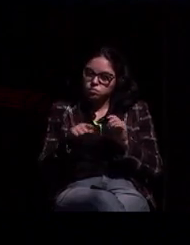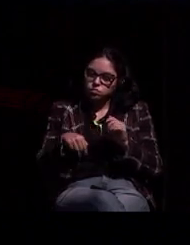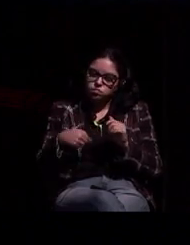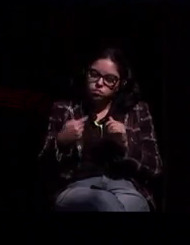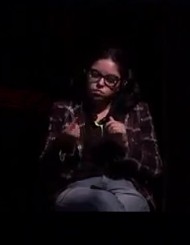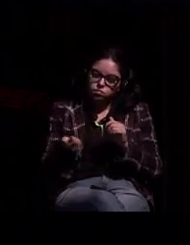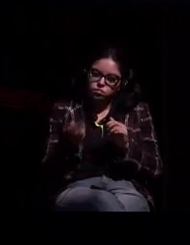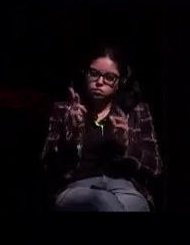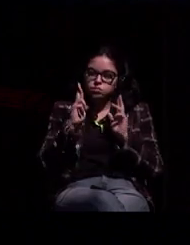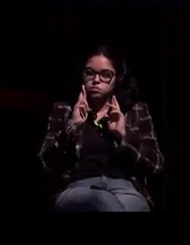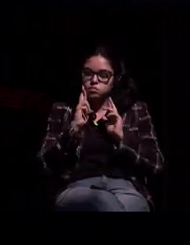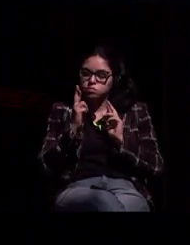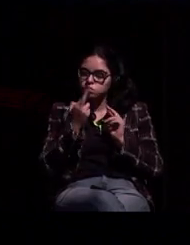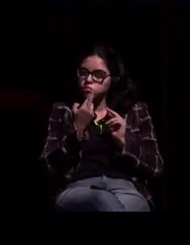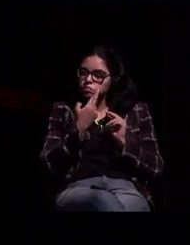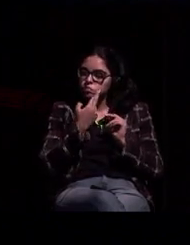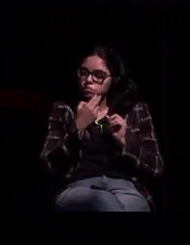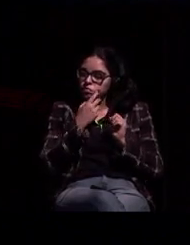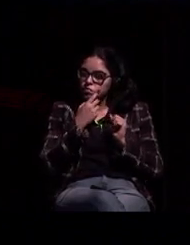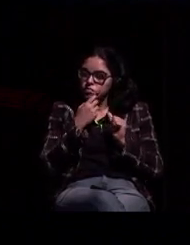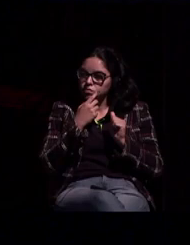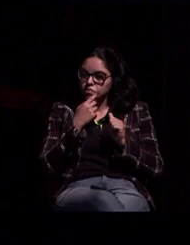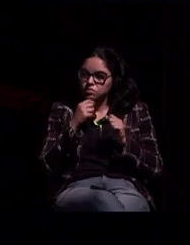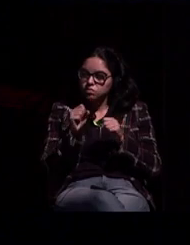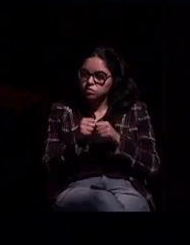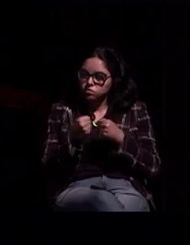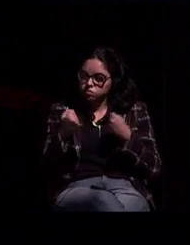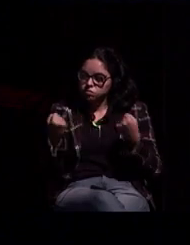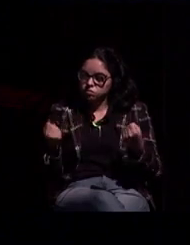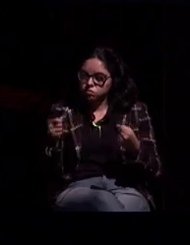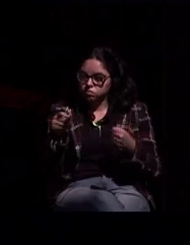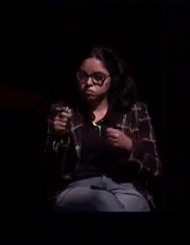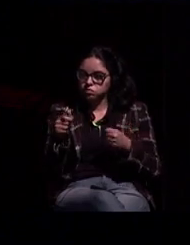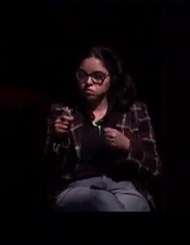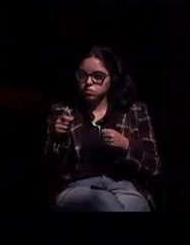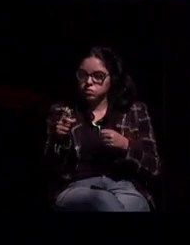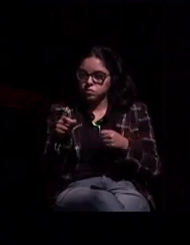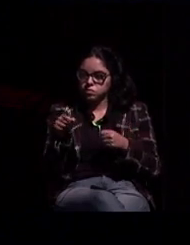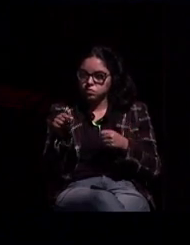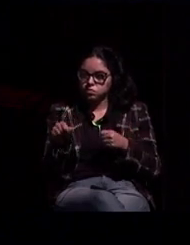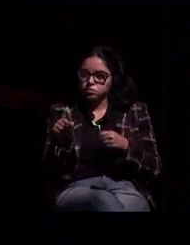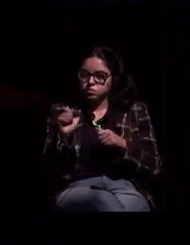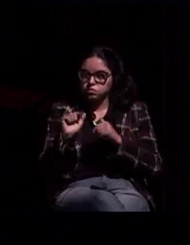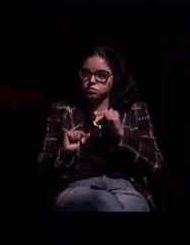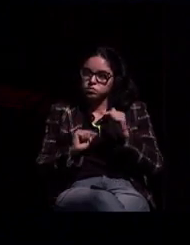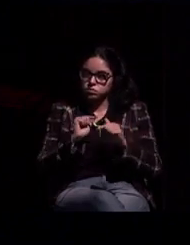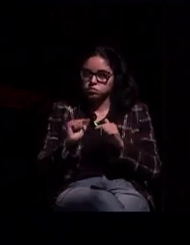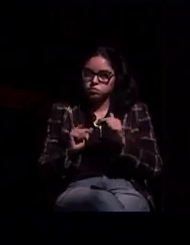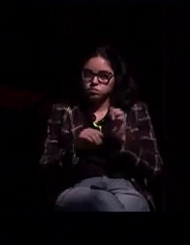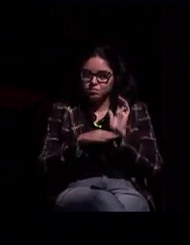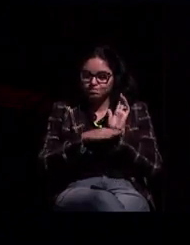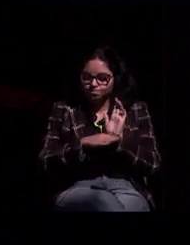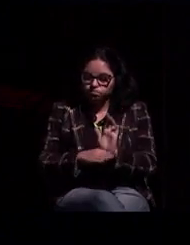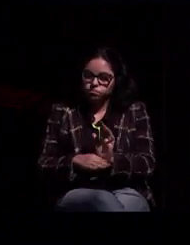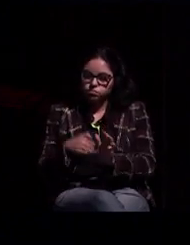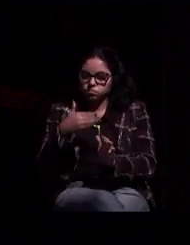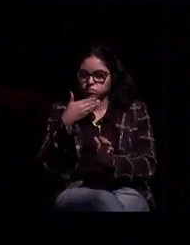disregard the work categories of workers for them to perform the many jobs the the company may need.